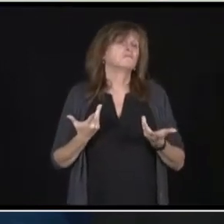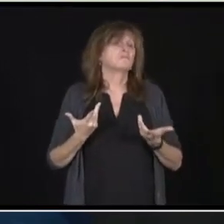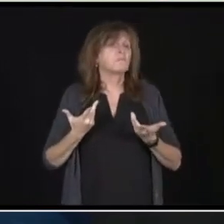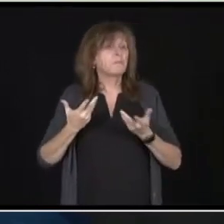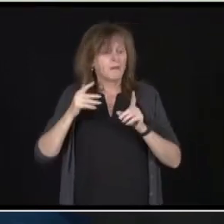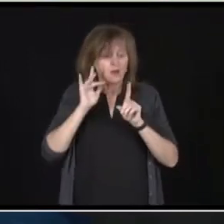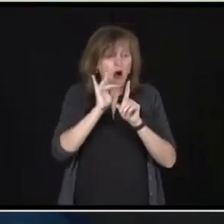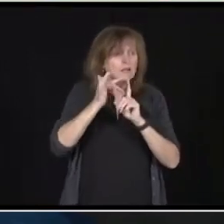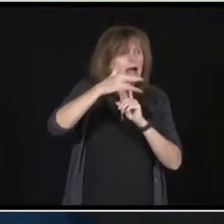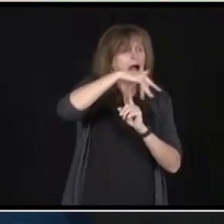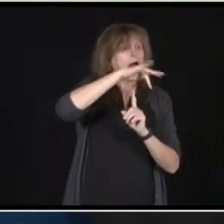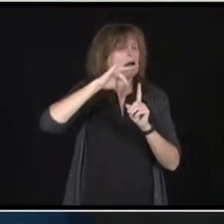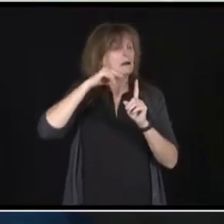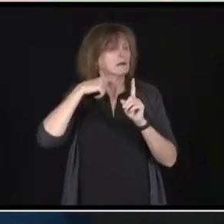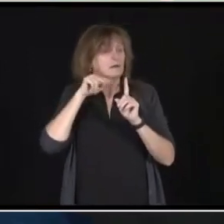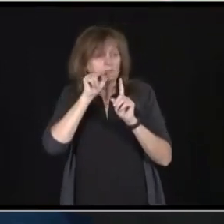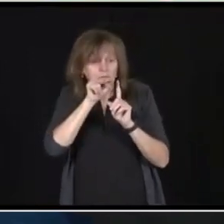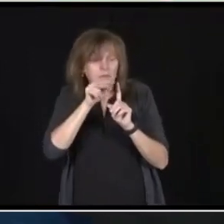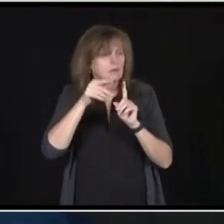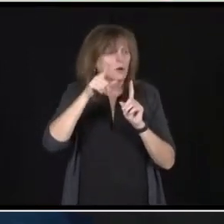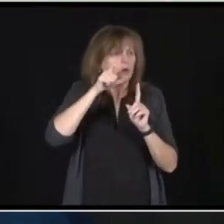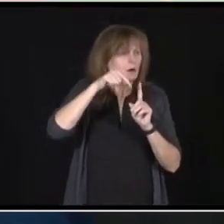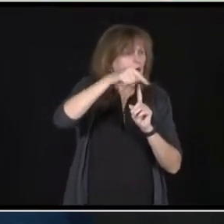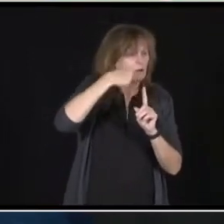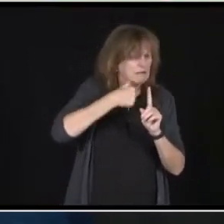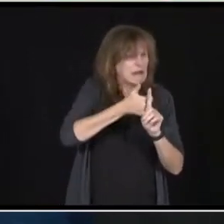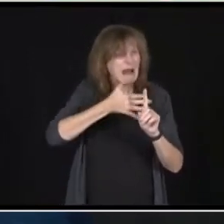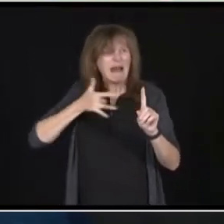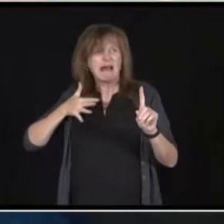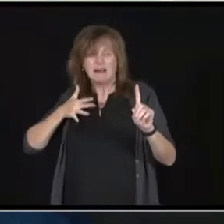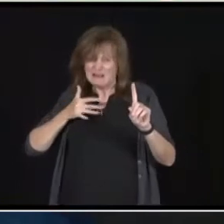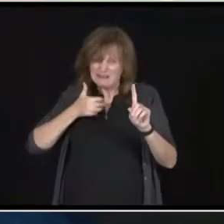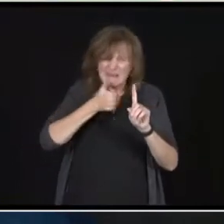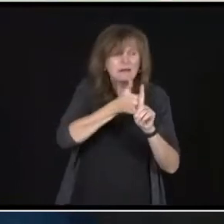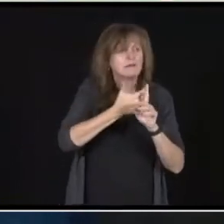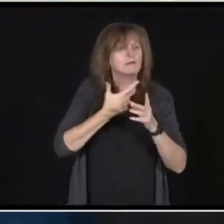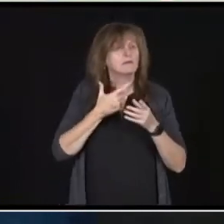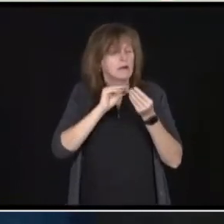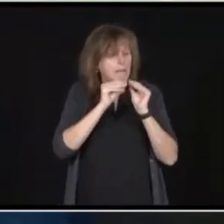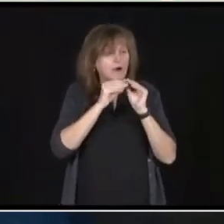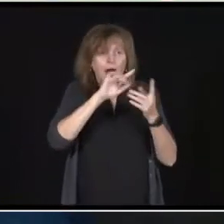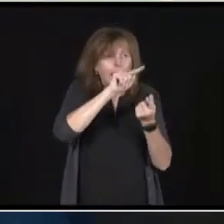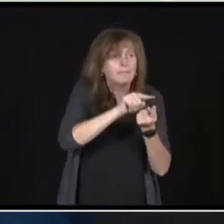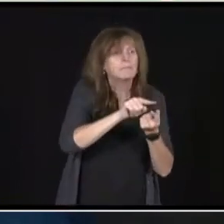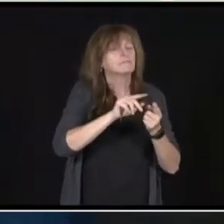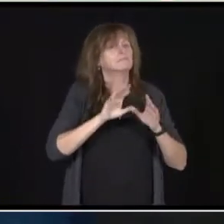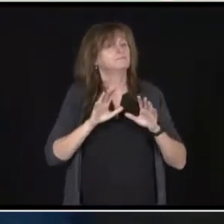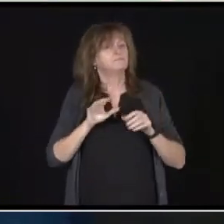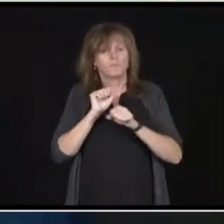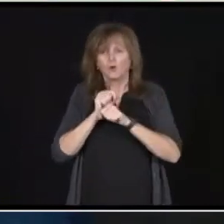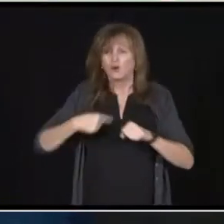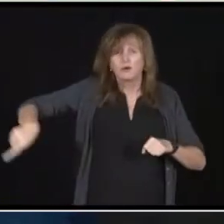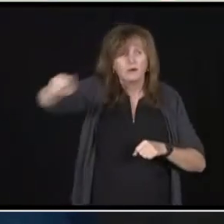When we were being able to track and trace, we had that little backlog there. Now they have brought it right down.